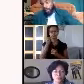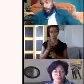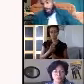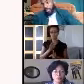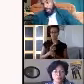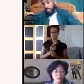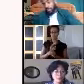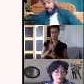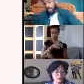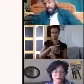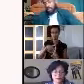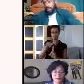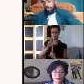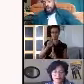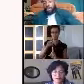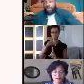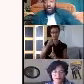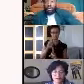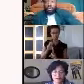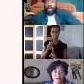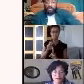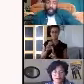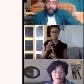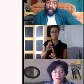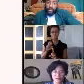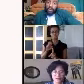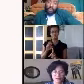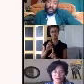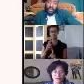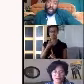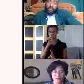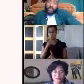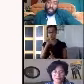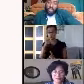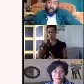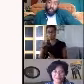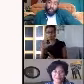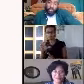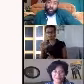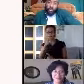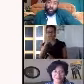of colour and the Indigenous folks in the room will tell you if these are kind of the